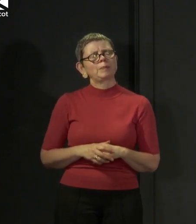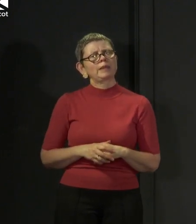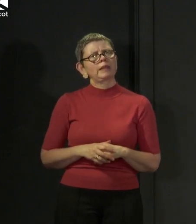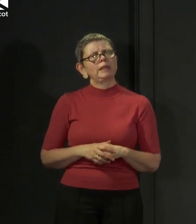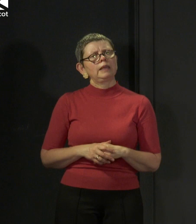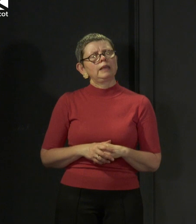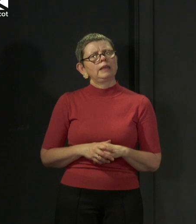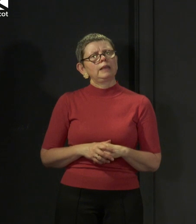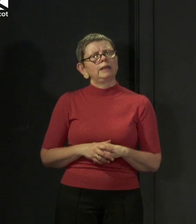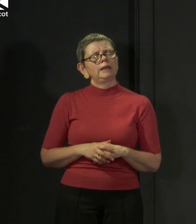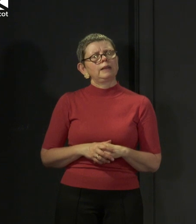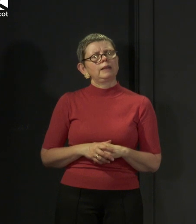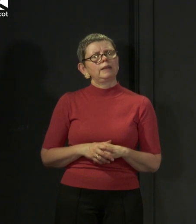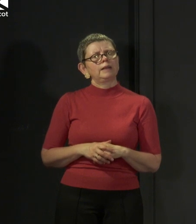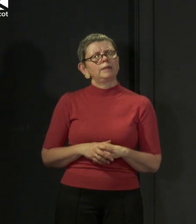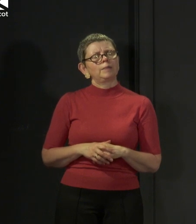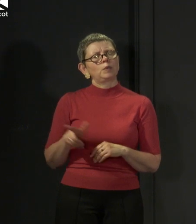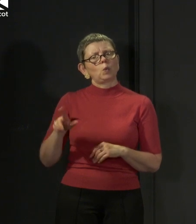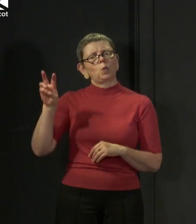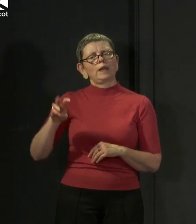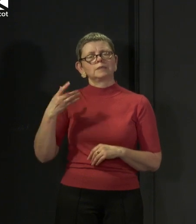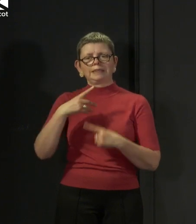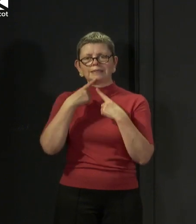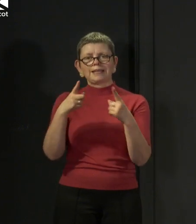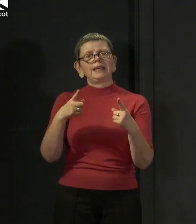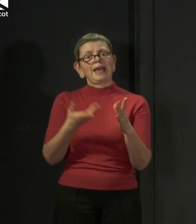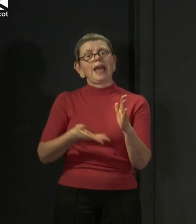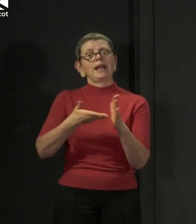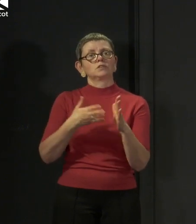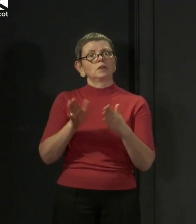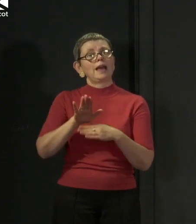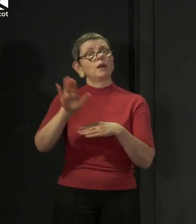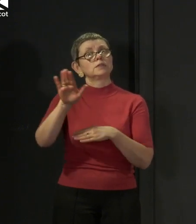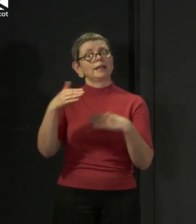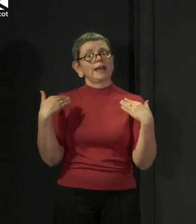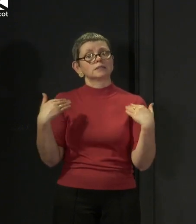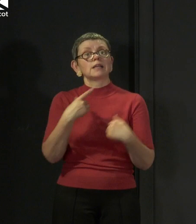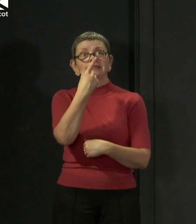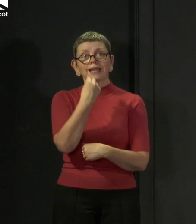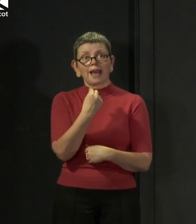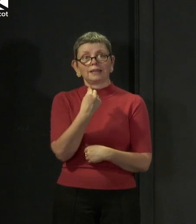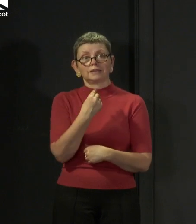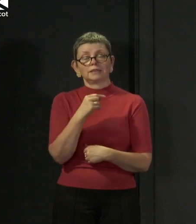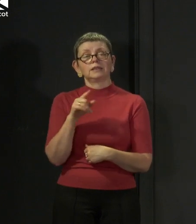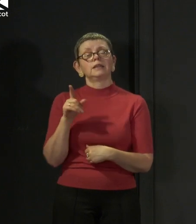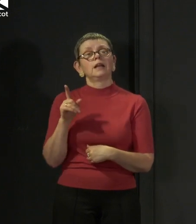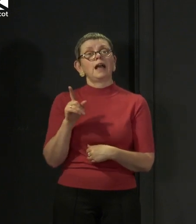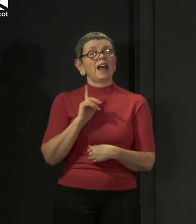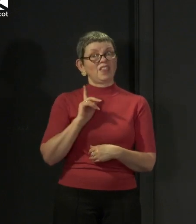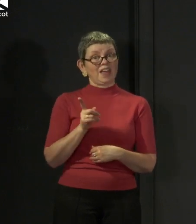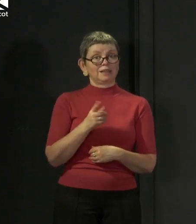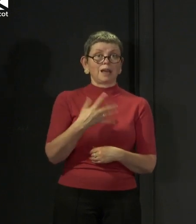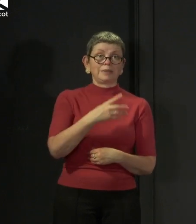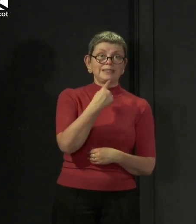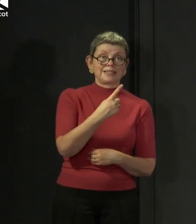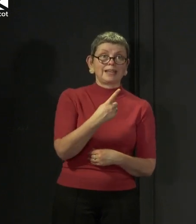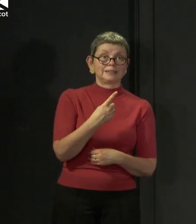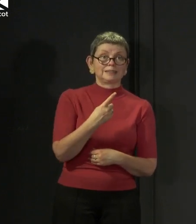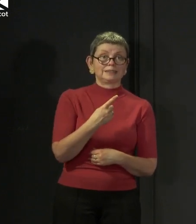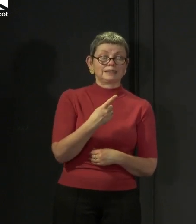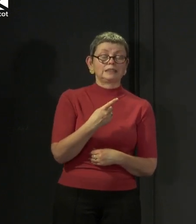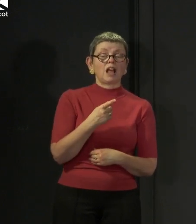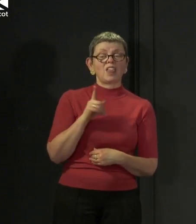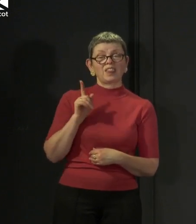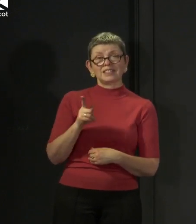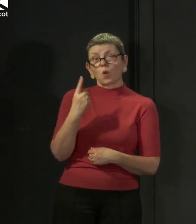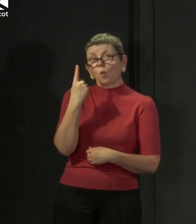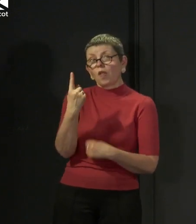announced an extension on outdoor exercise, which is the only thing we are looking at